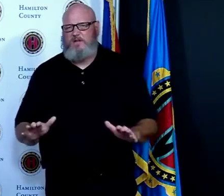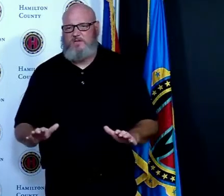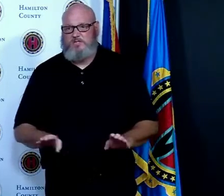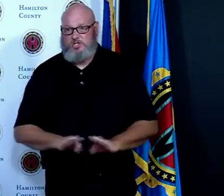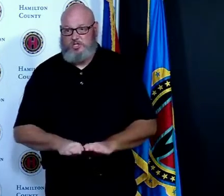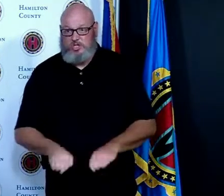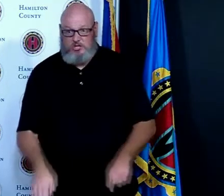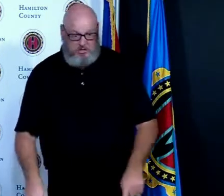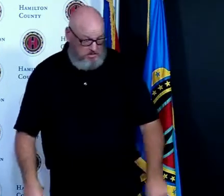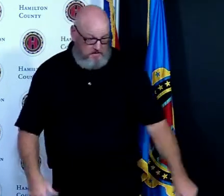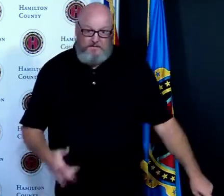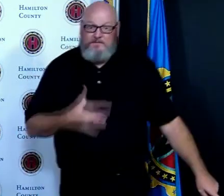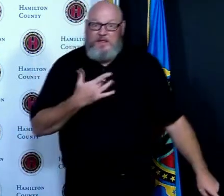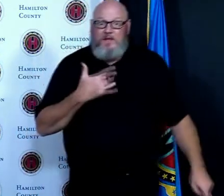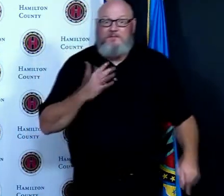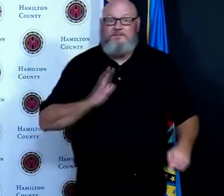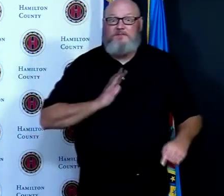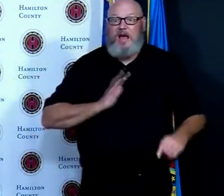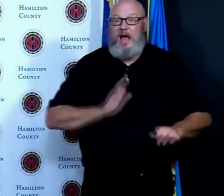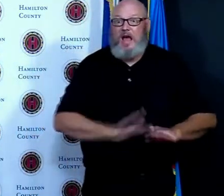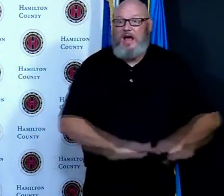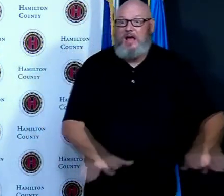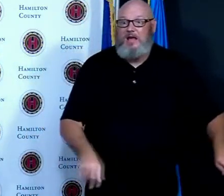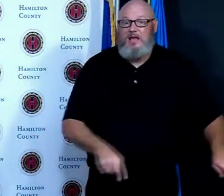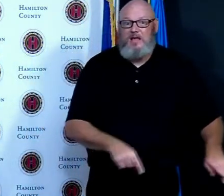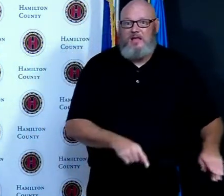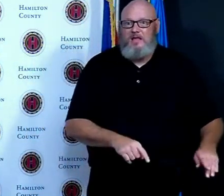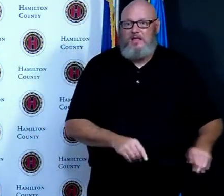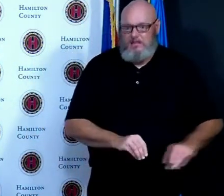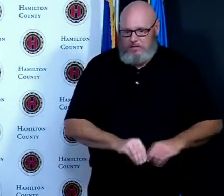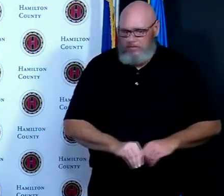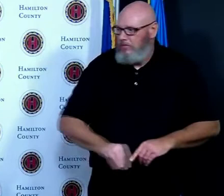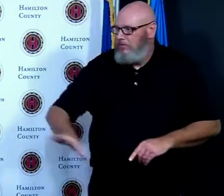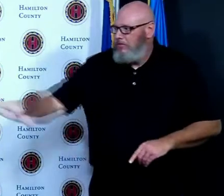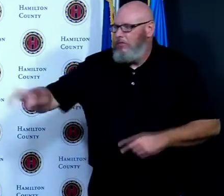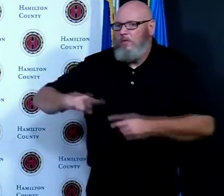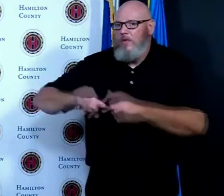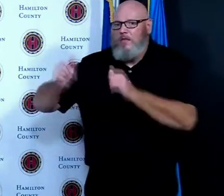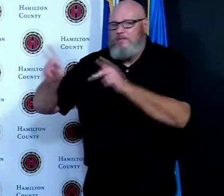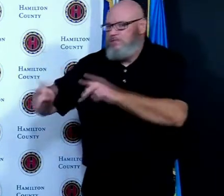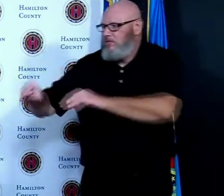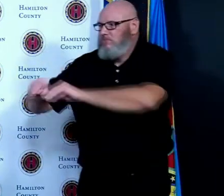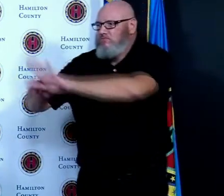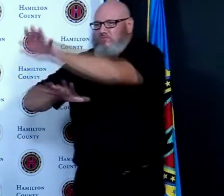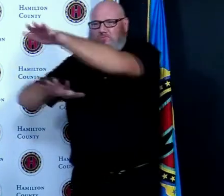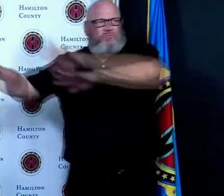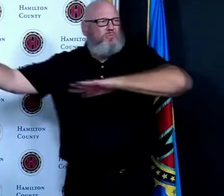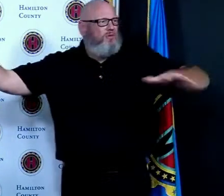that are vulnerable so we you know I think the plea is even if you know I frankly feel like